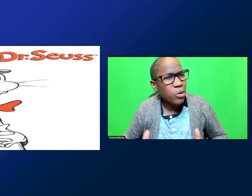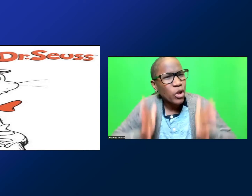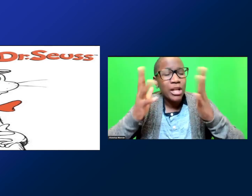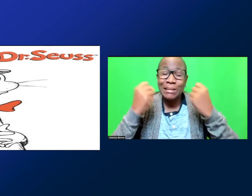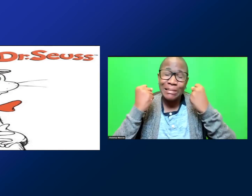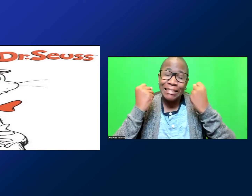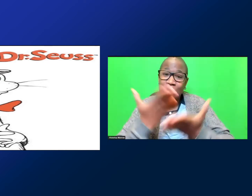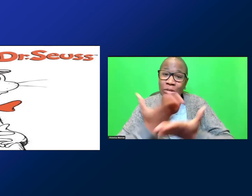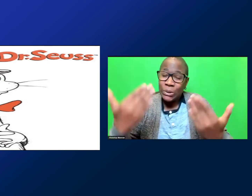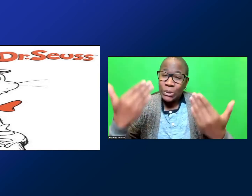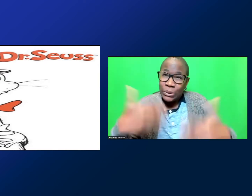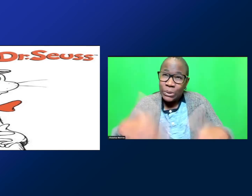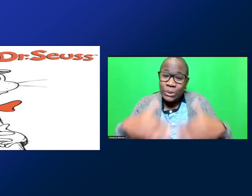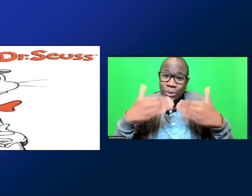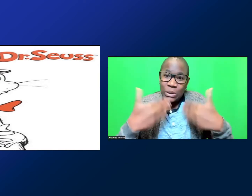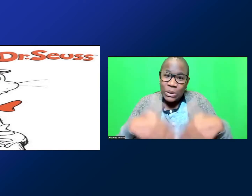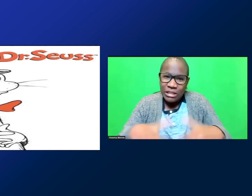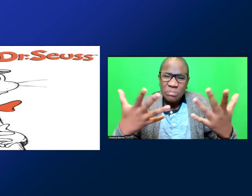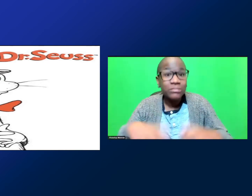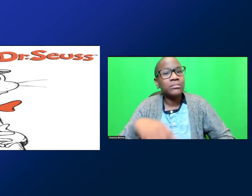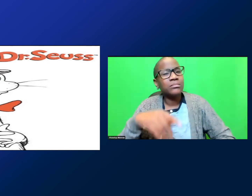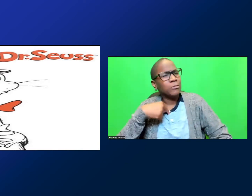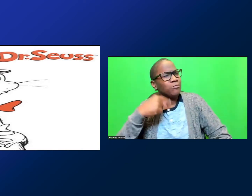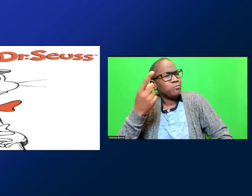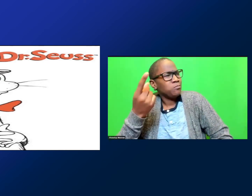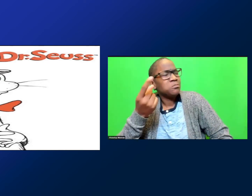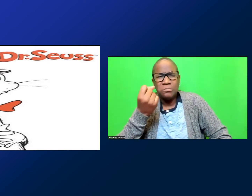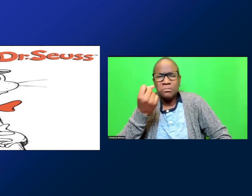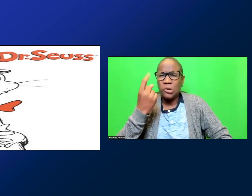and you may have enjoyed the story without recognizing or realizing that the book really